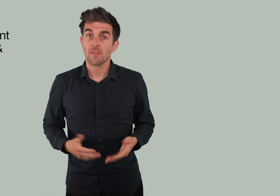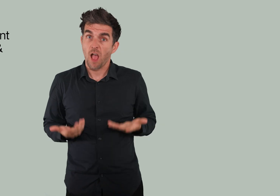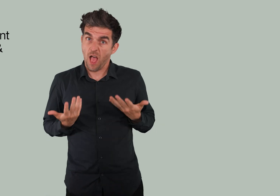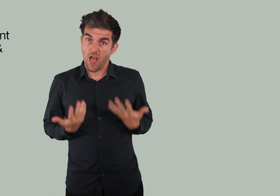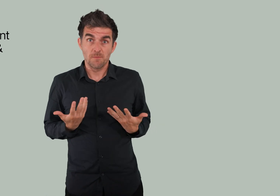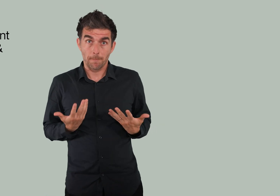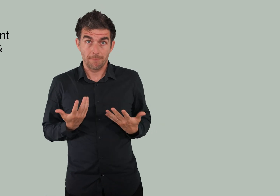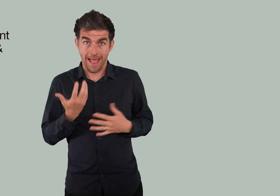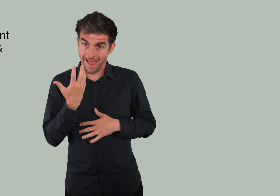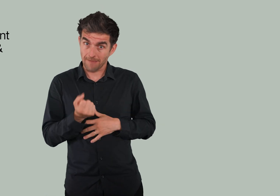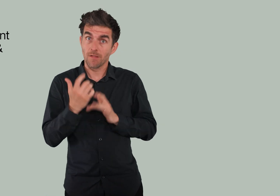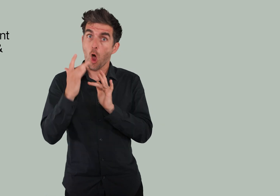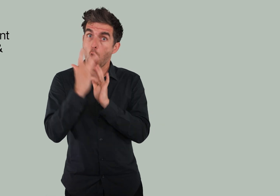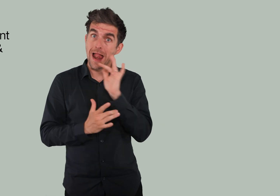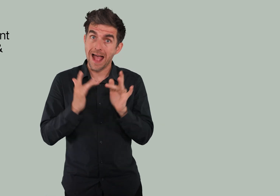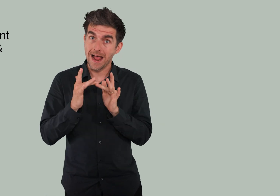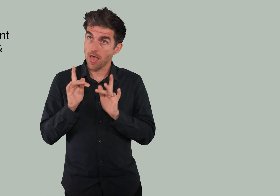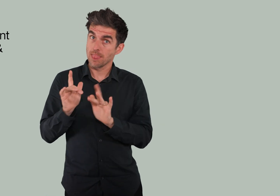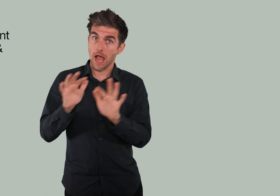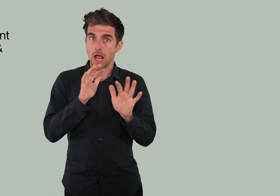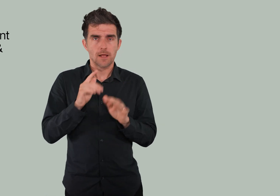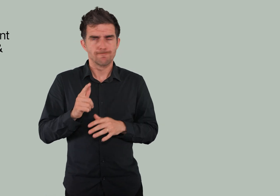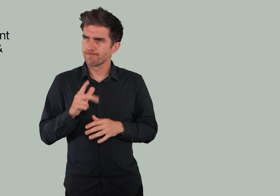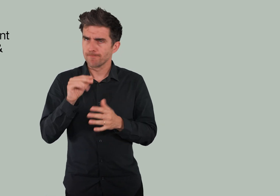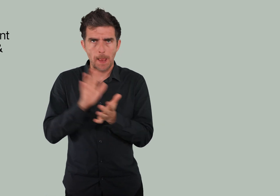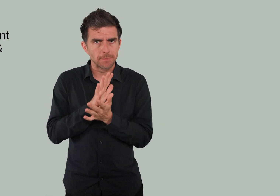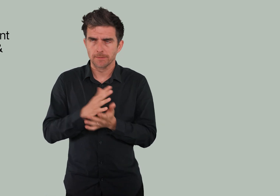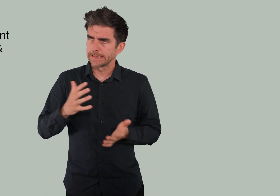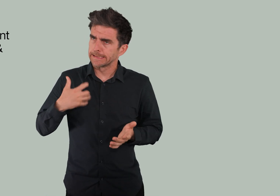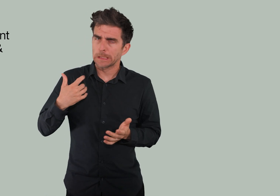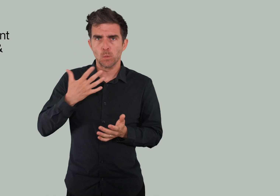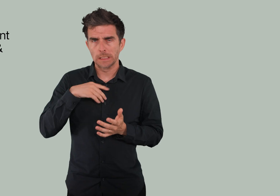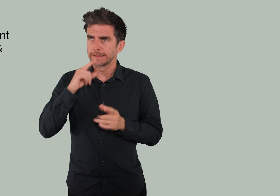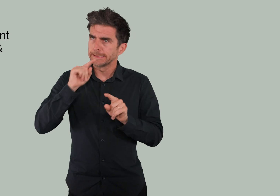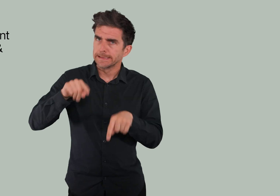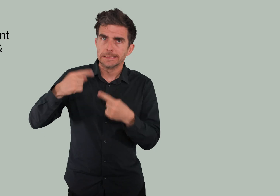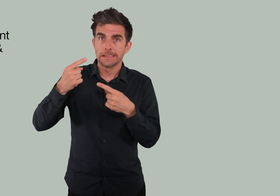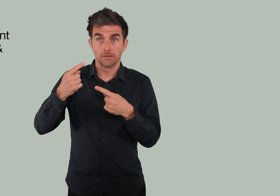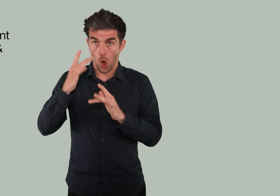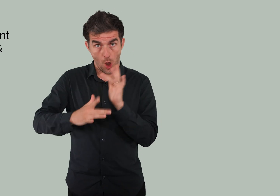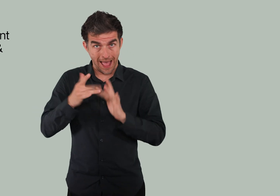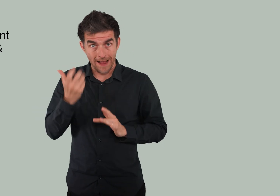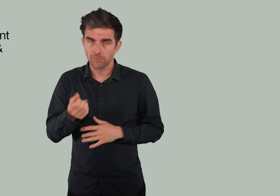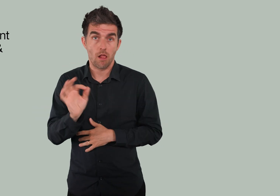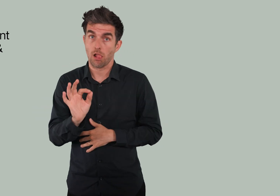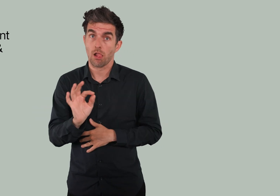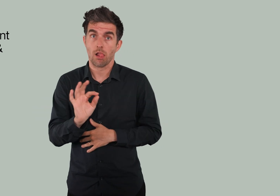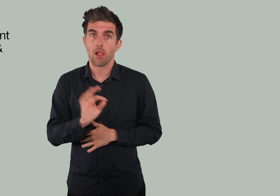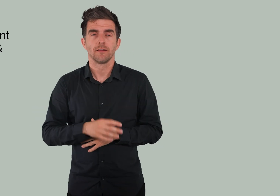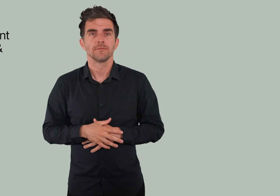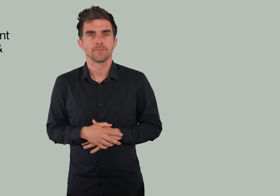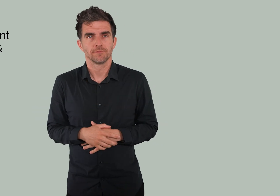Currently, there is no online option for raising a dispute.